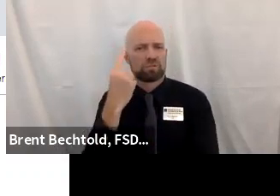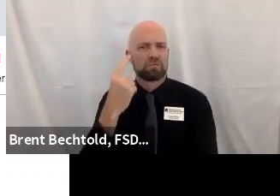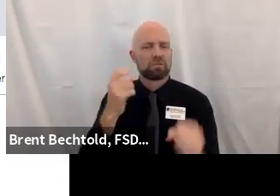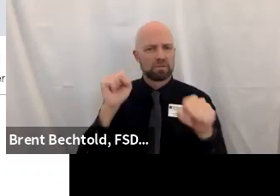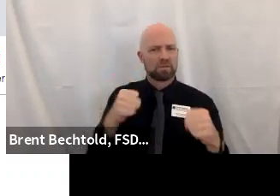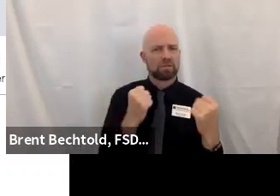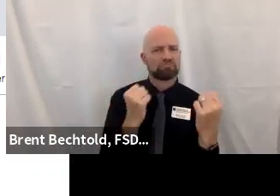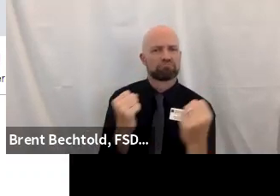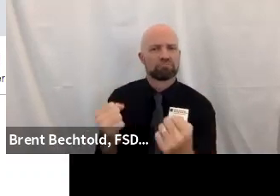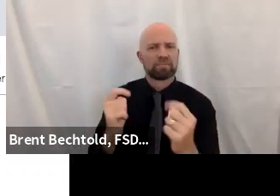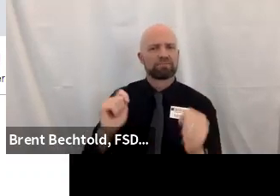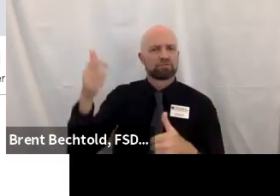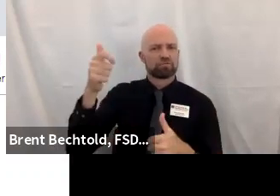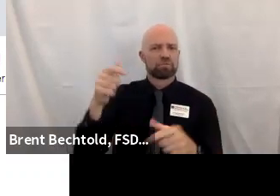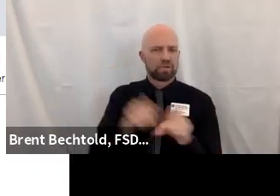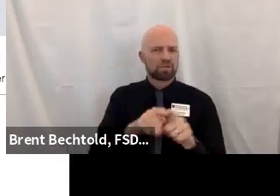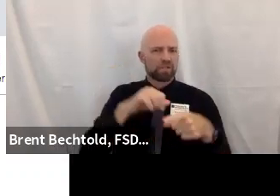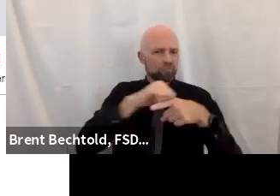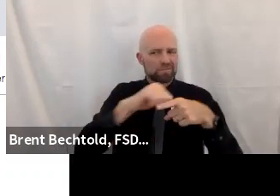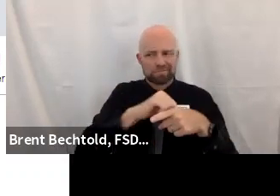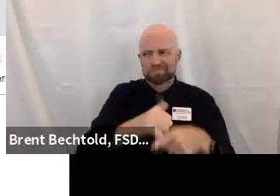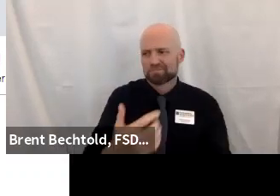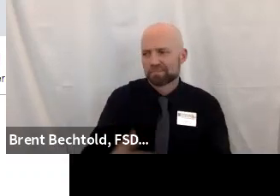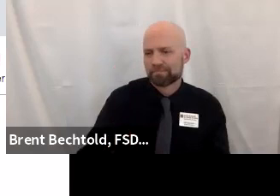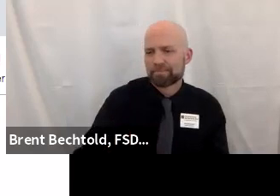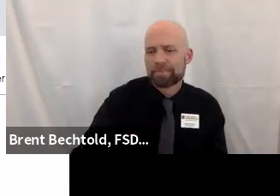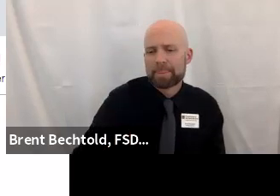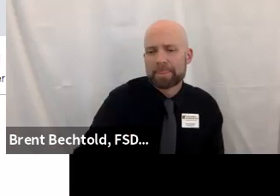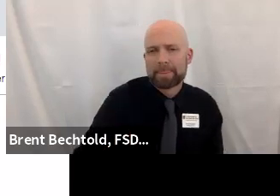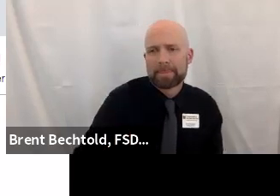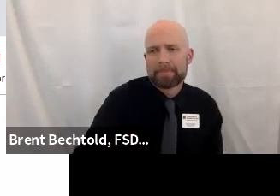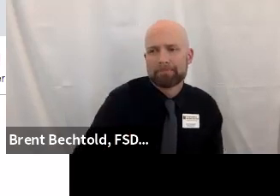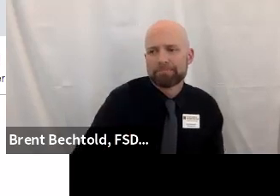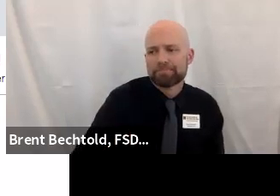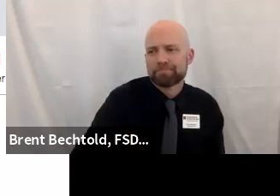But they will make those gains once comprehension is there.